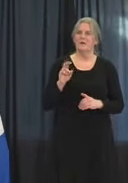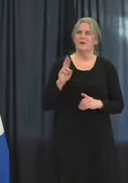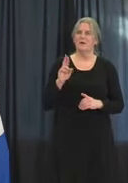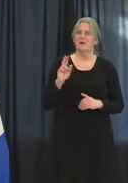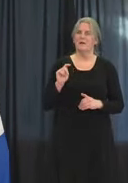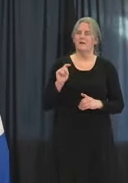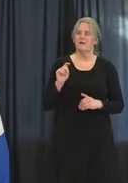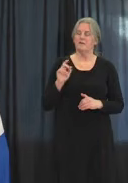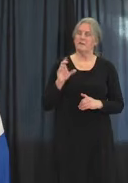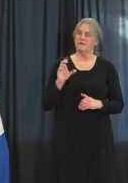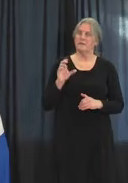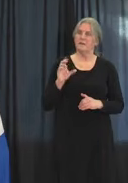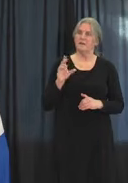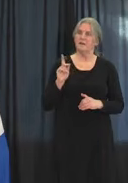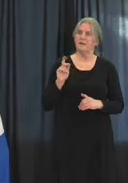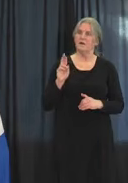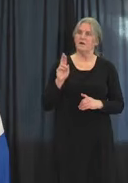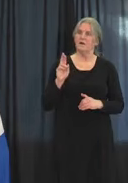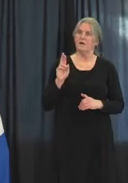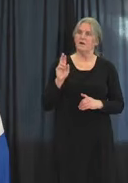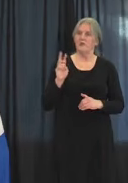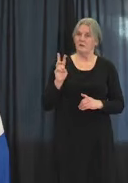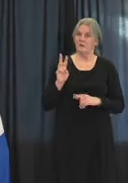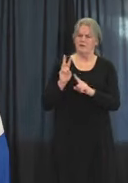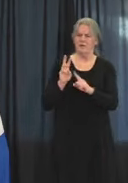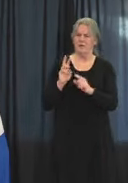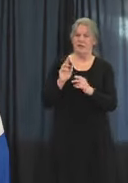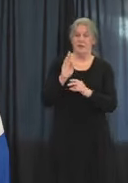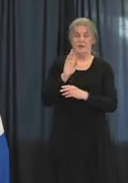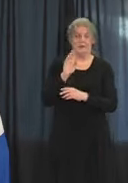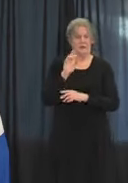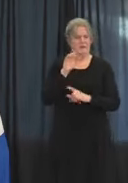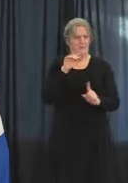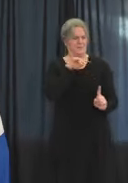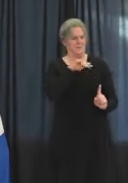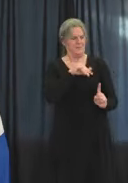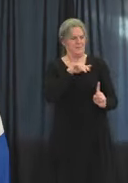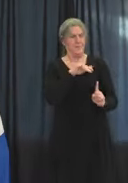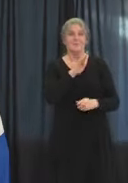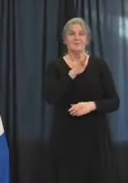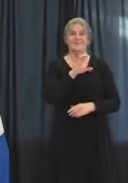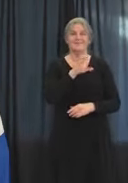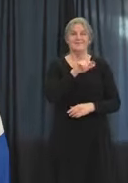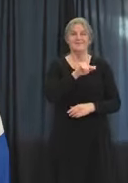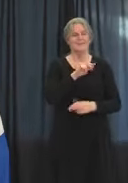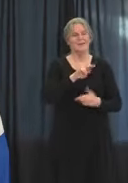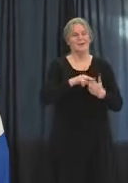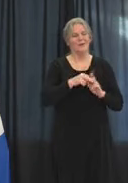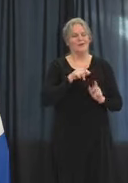Reporter: People are looking at the situation in BC, obviously they are our neighbours and they have had